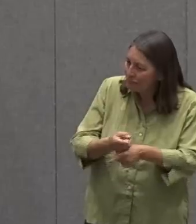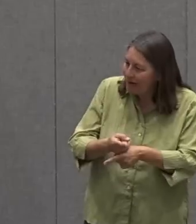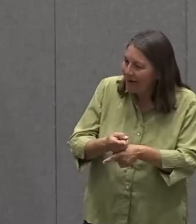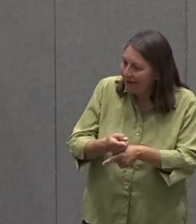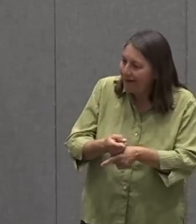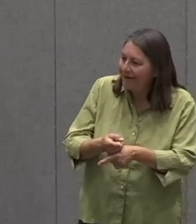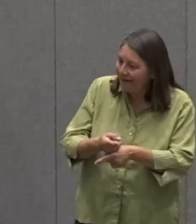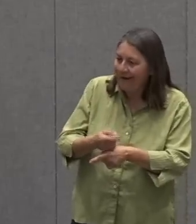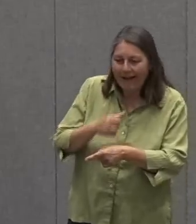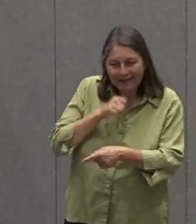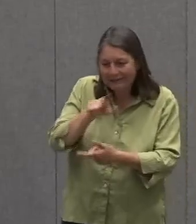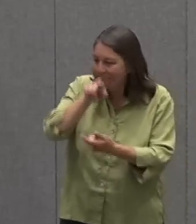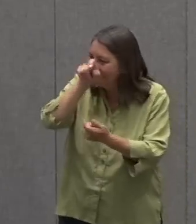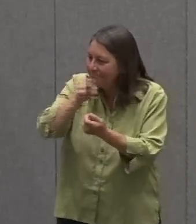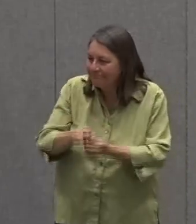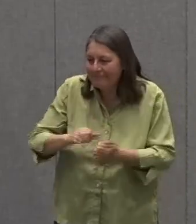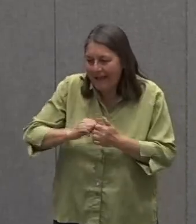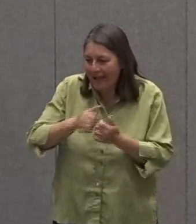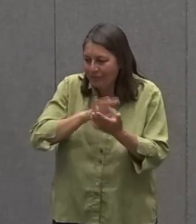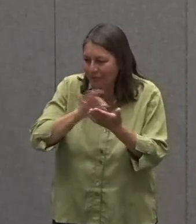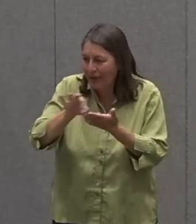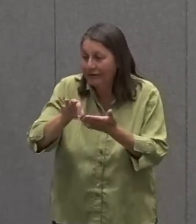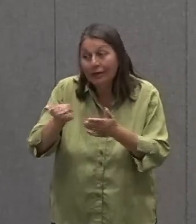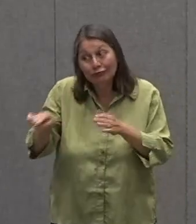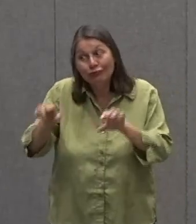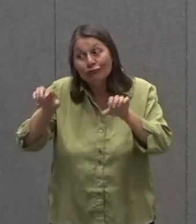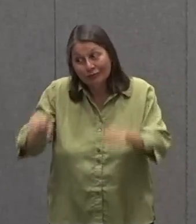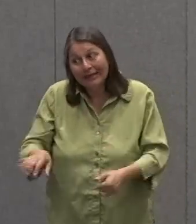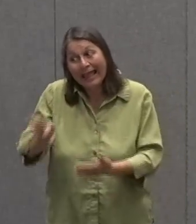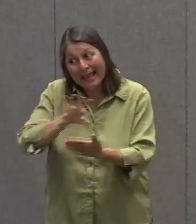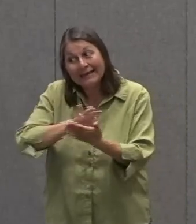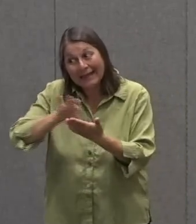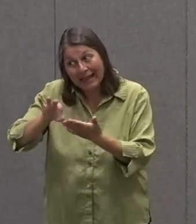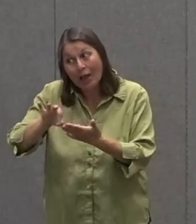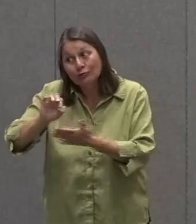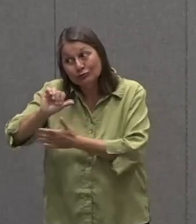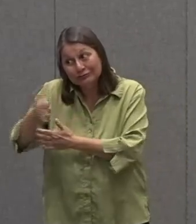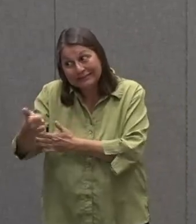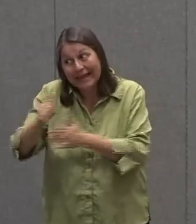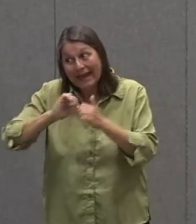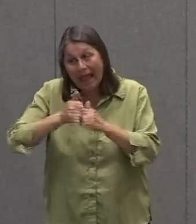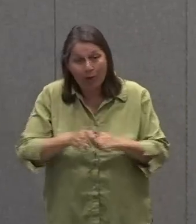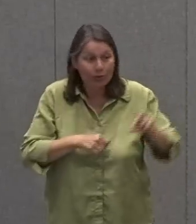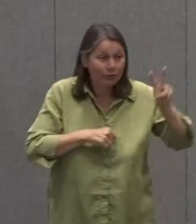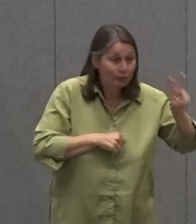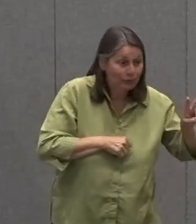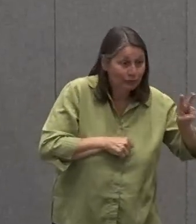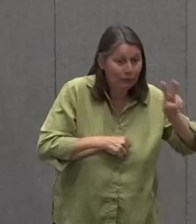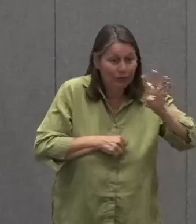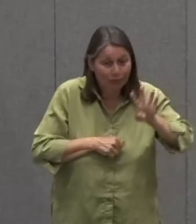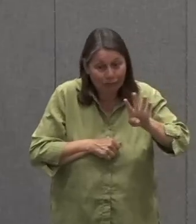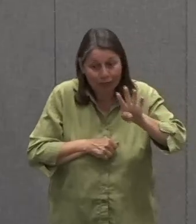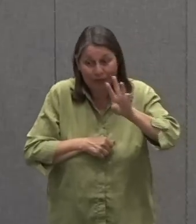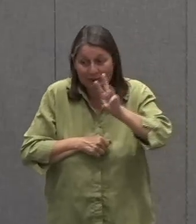"and as everyone knows, one can count to 10 by twos "as well as by ones.